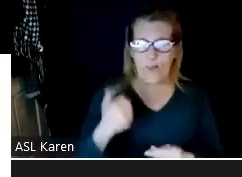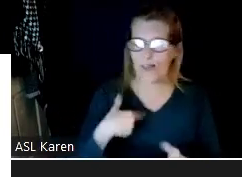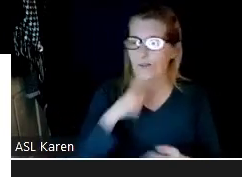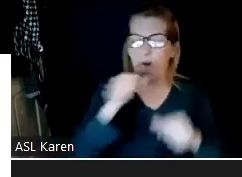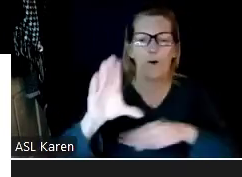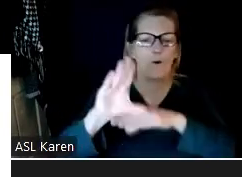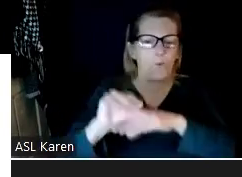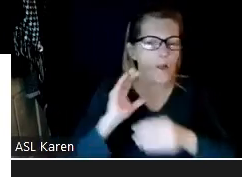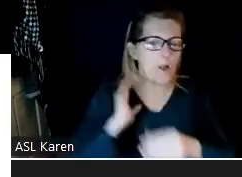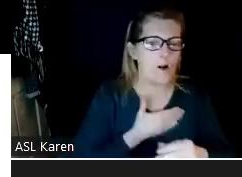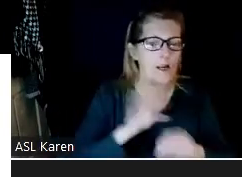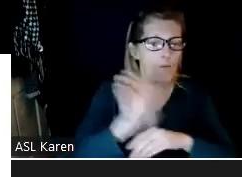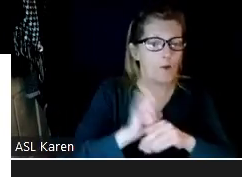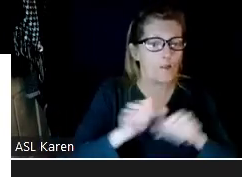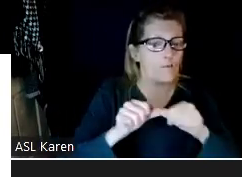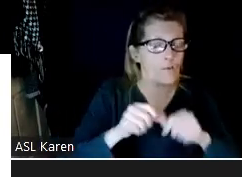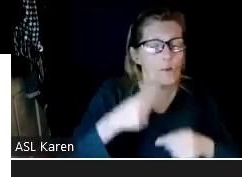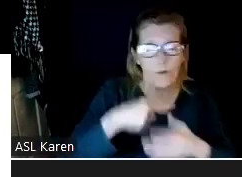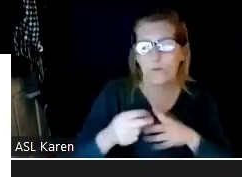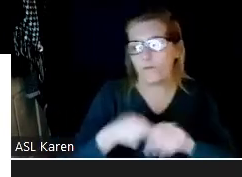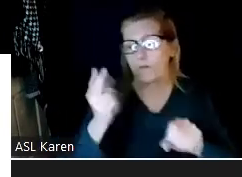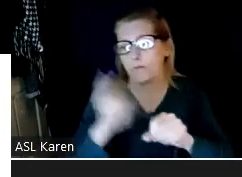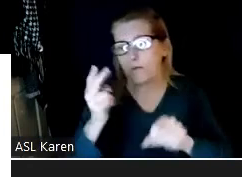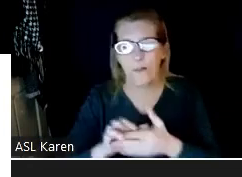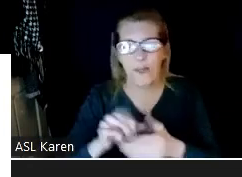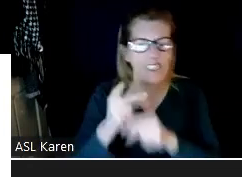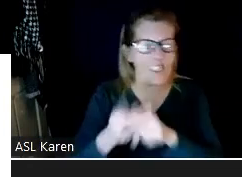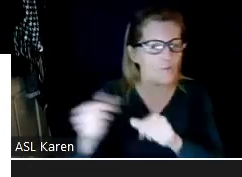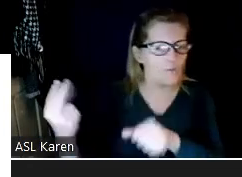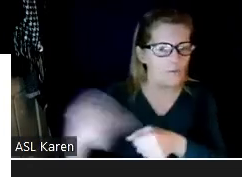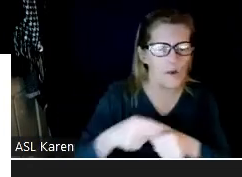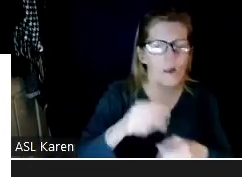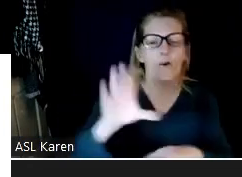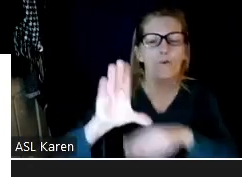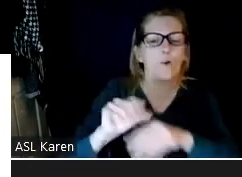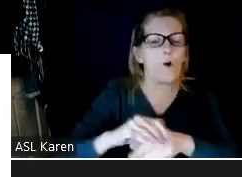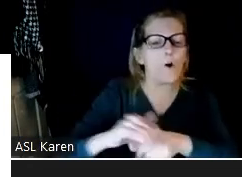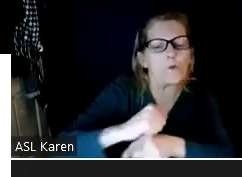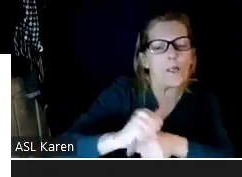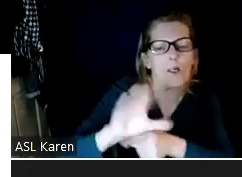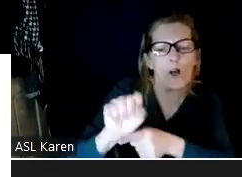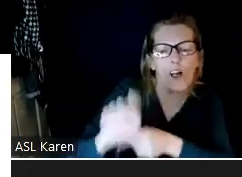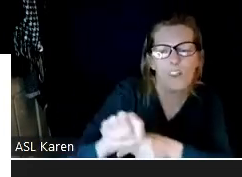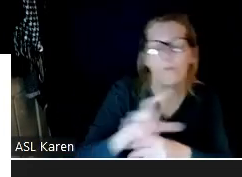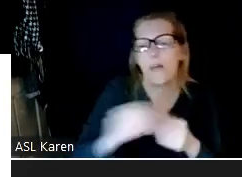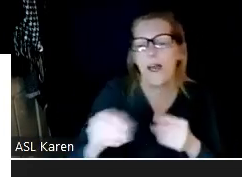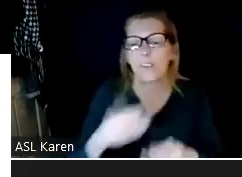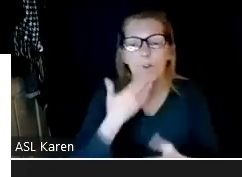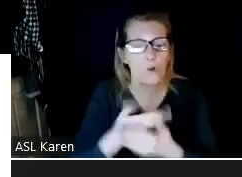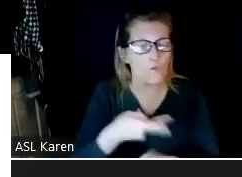It promotes long term employee retention by reducing training costs, and it increases productivity and morale.